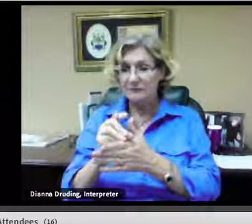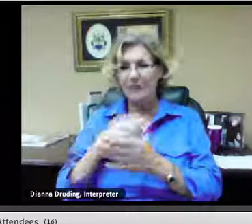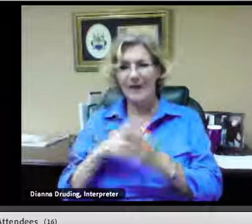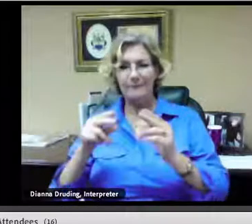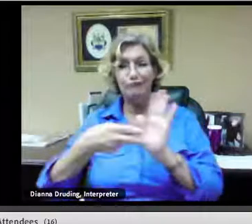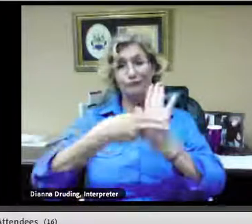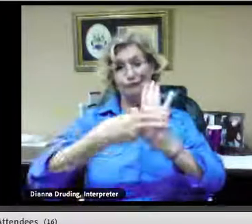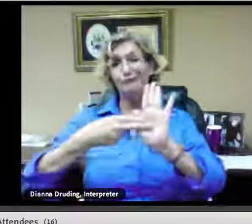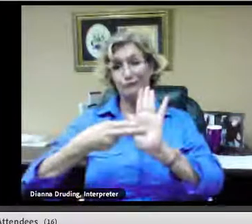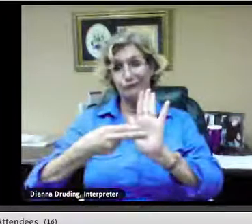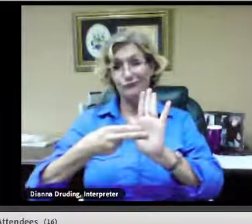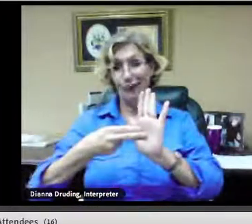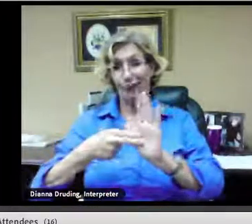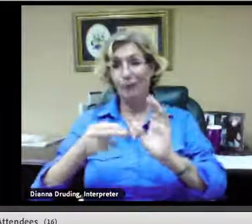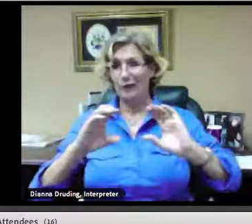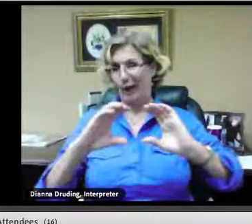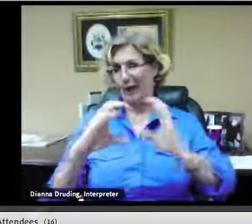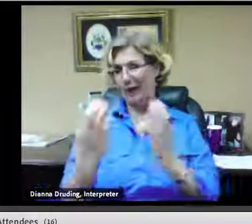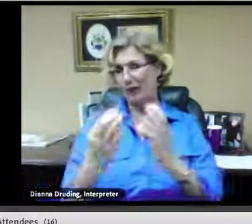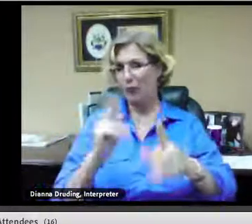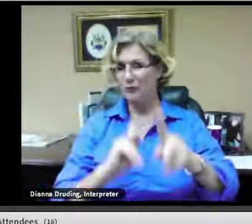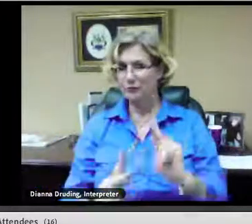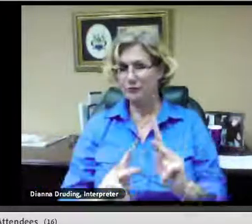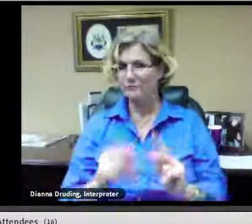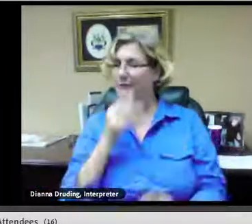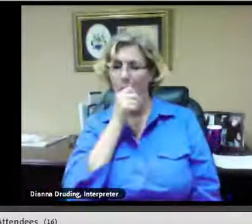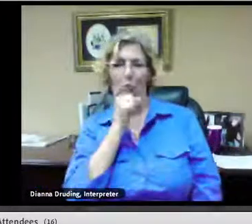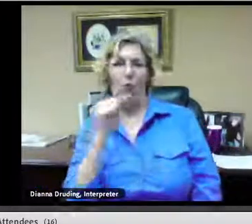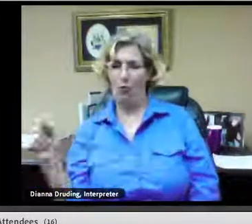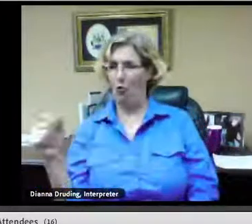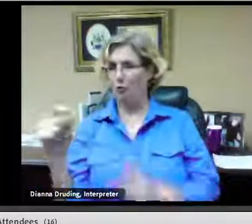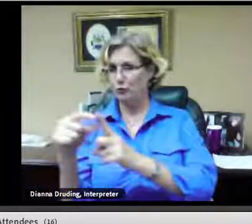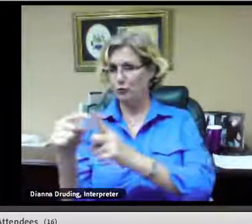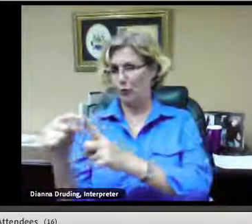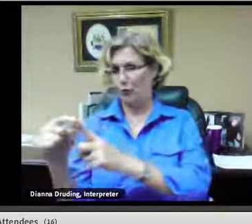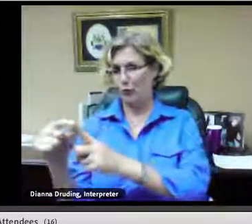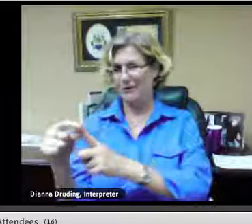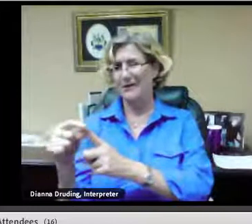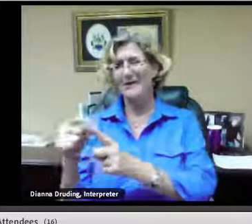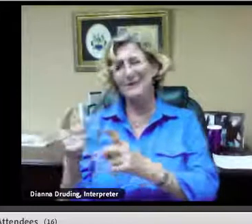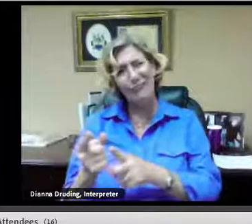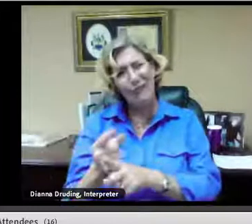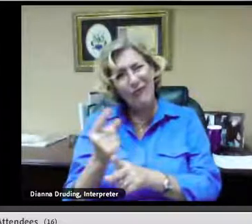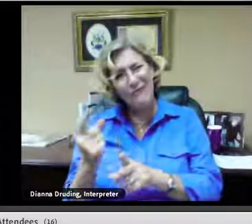I think these words are outdated and actually harmful. Okay?